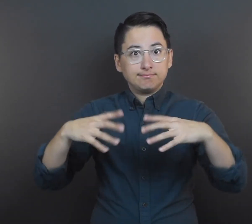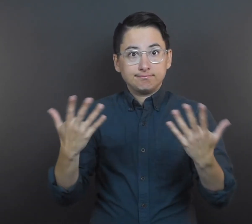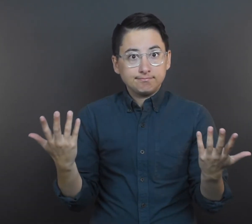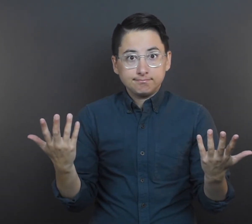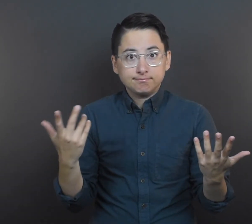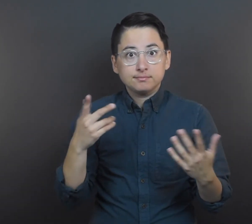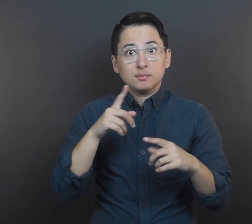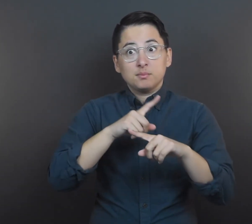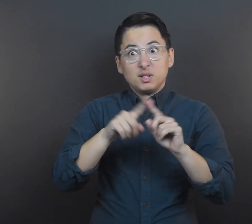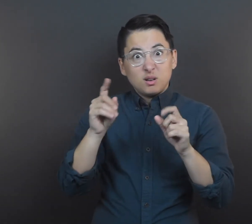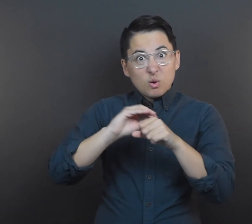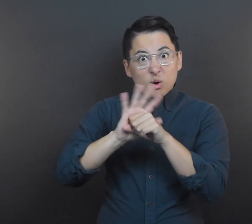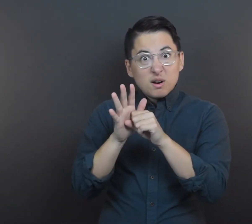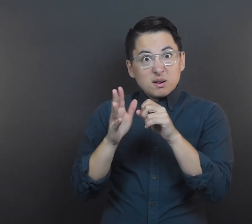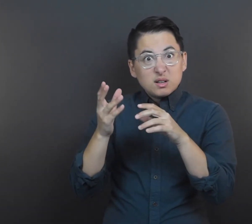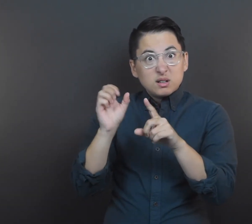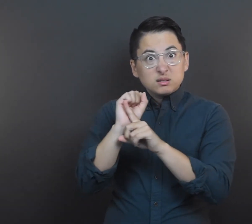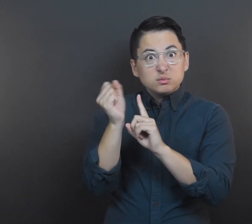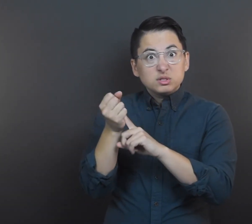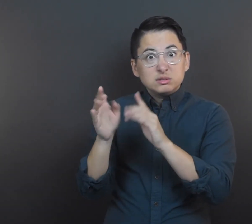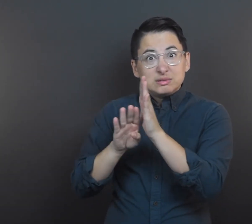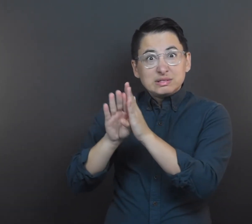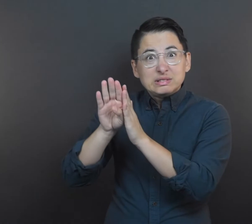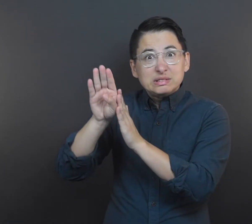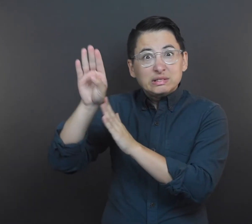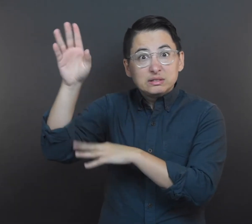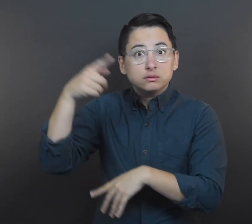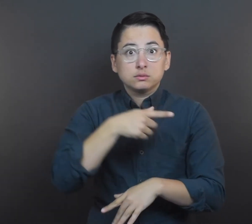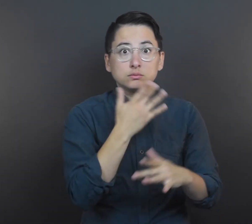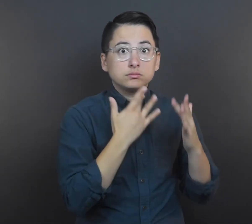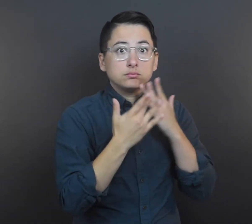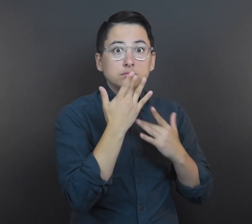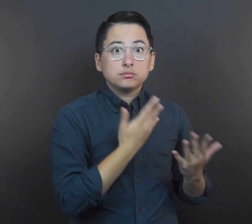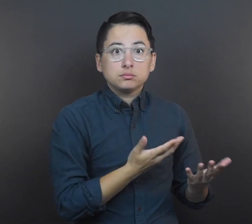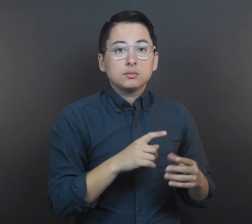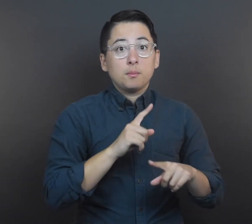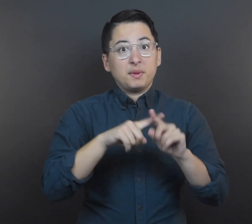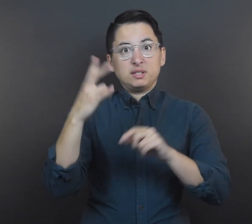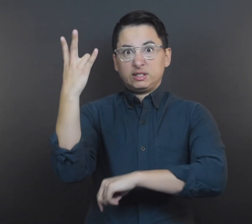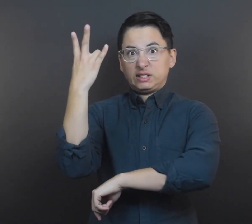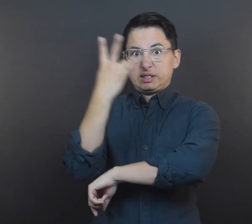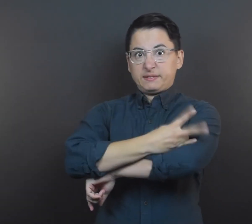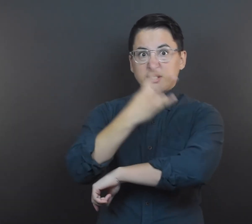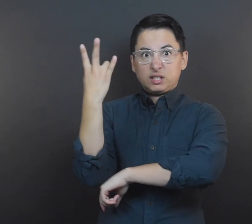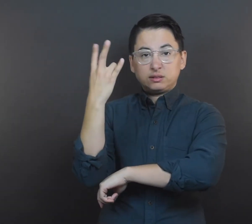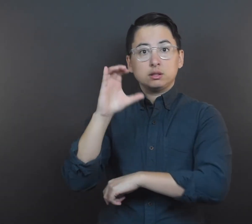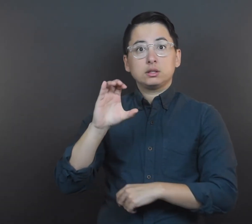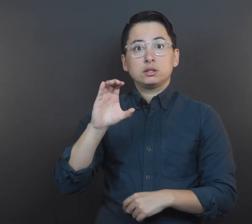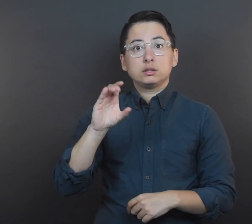It had two empty warehouses with COVID-19 cases increasing.